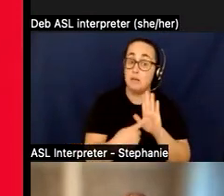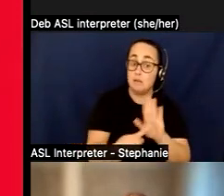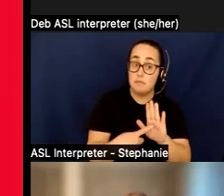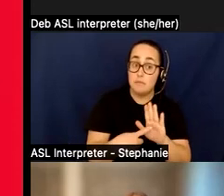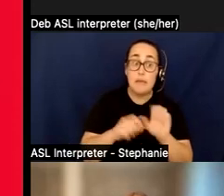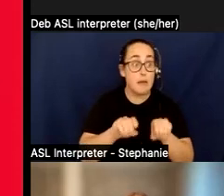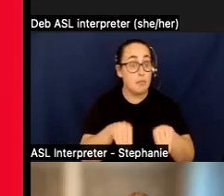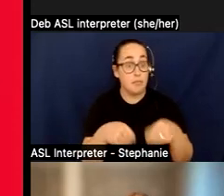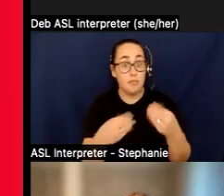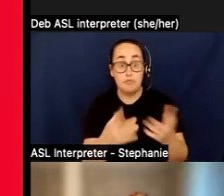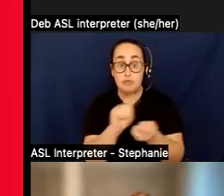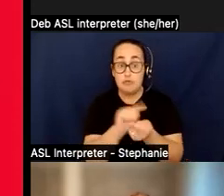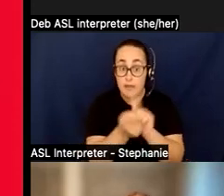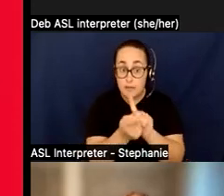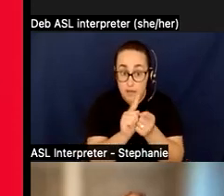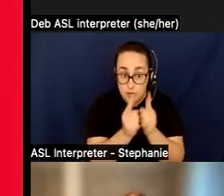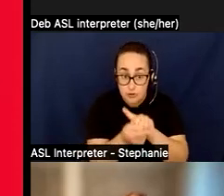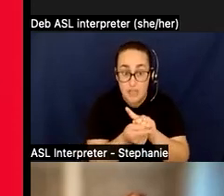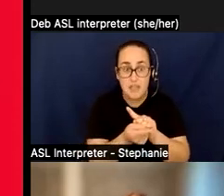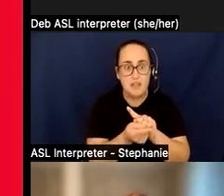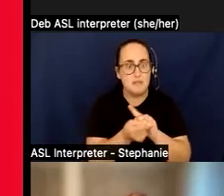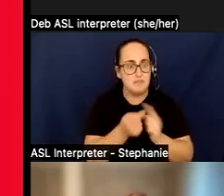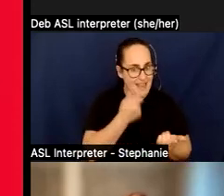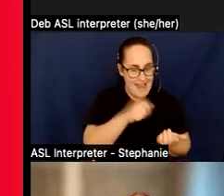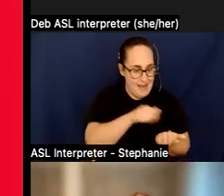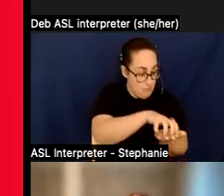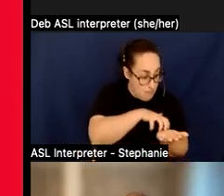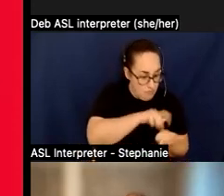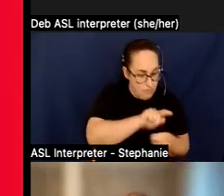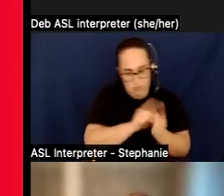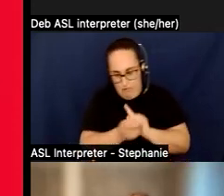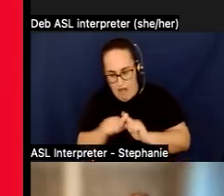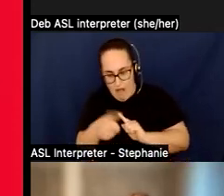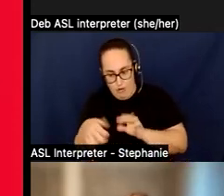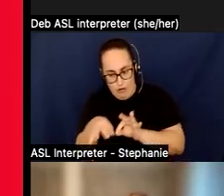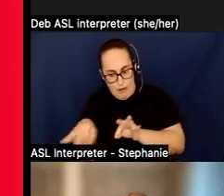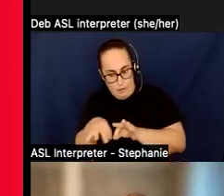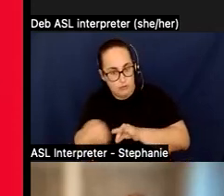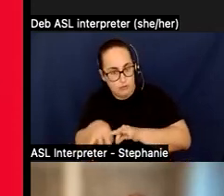of written materials into other languages, and we can accept verbal or audio applications.